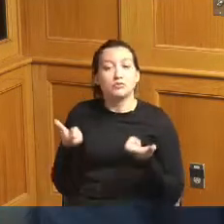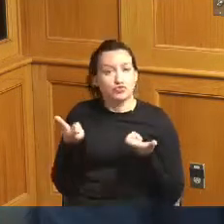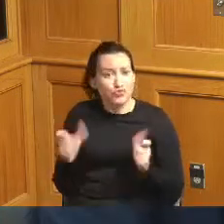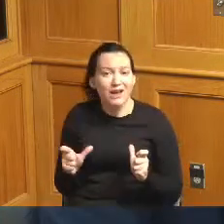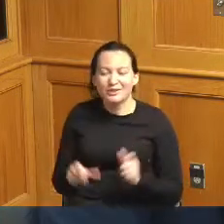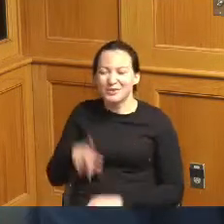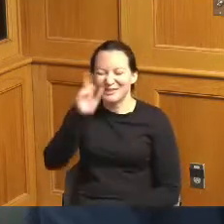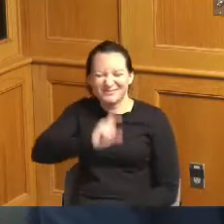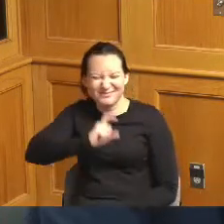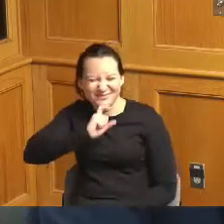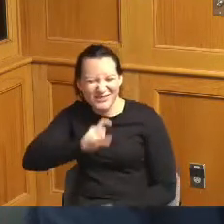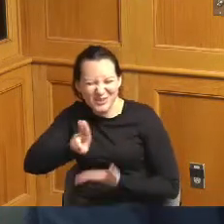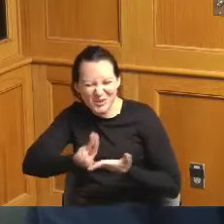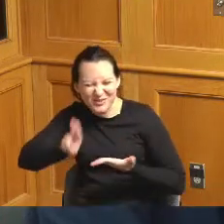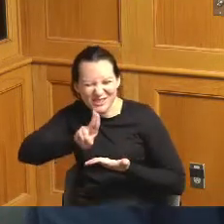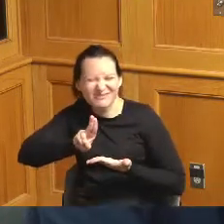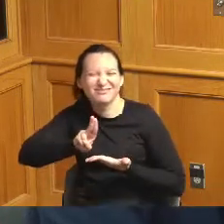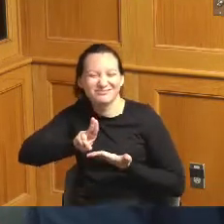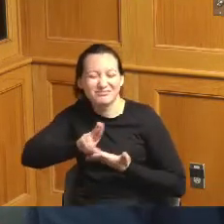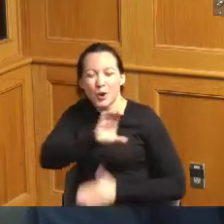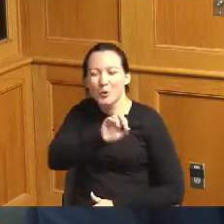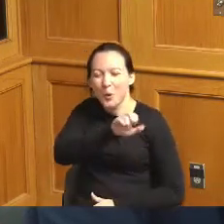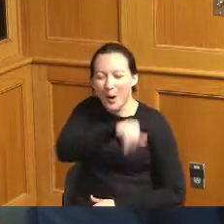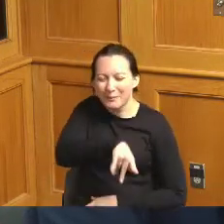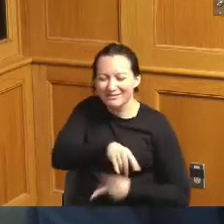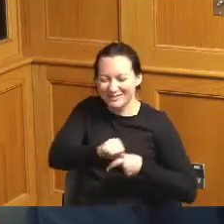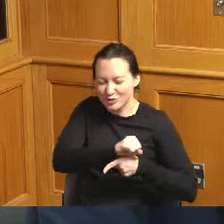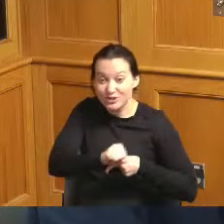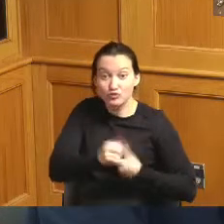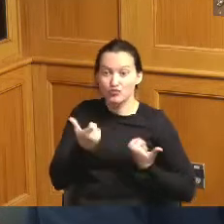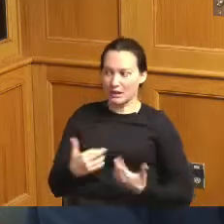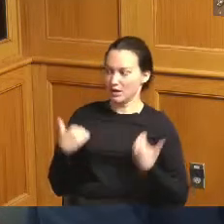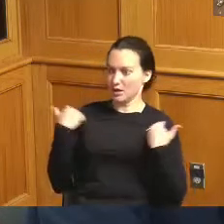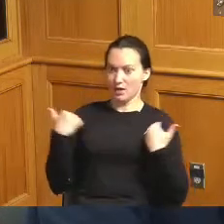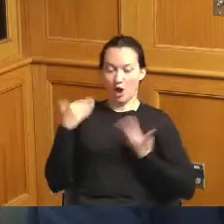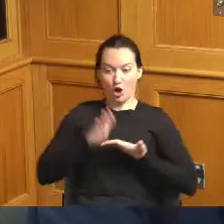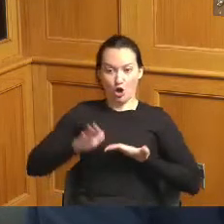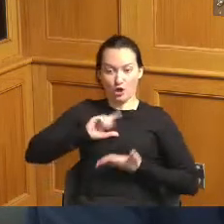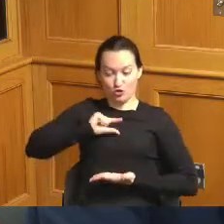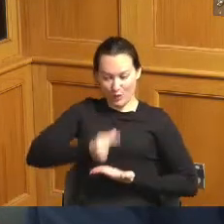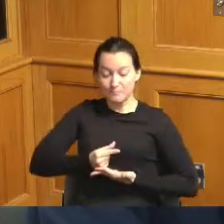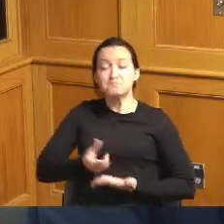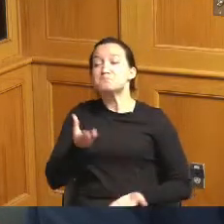the Xavier University Co-op we're trying to get young college grads who might be interested in